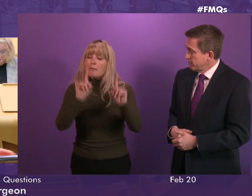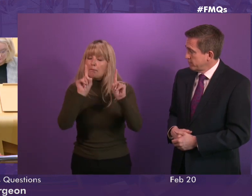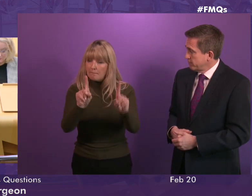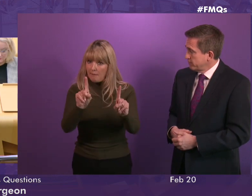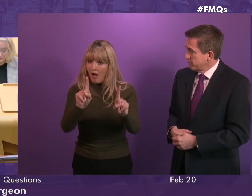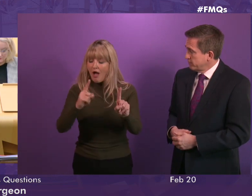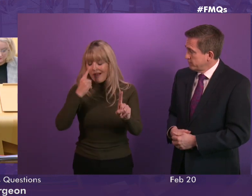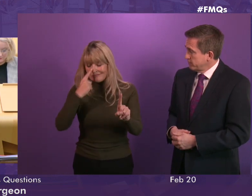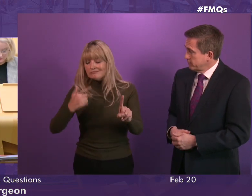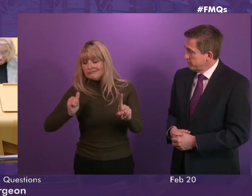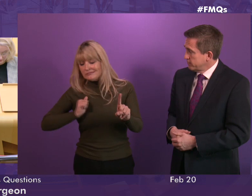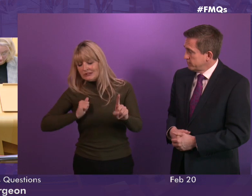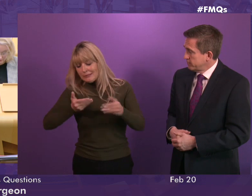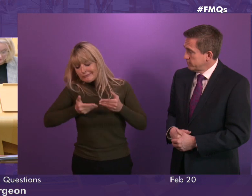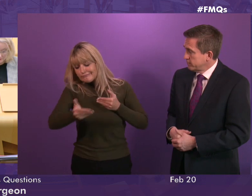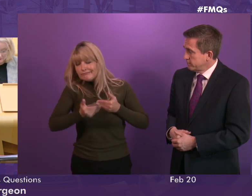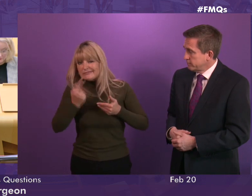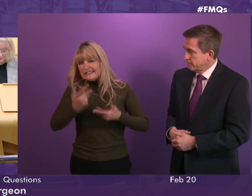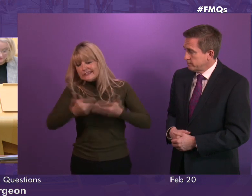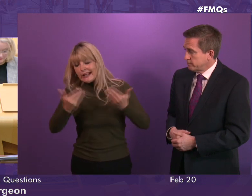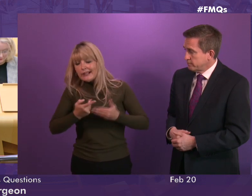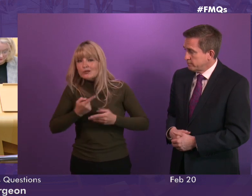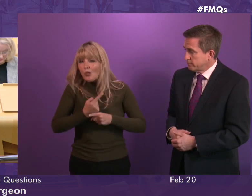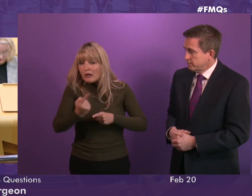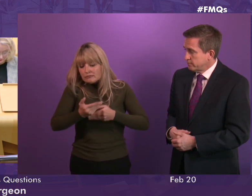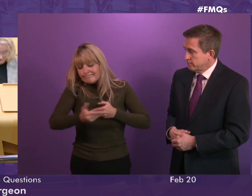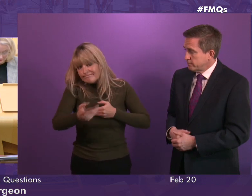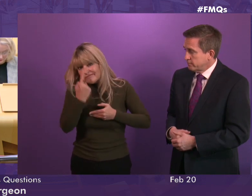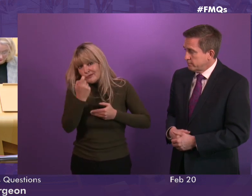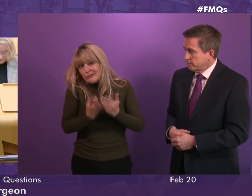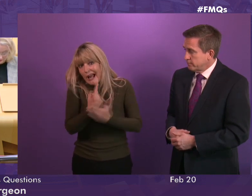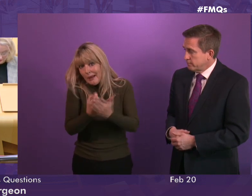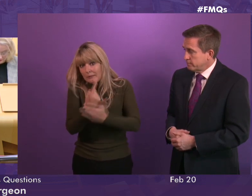will change in the days and weeks ahead. Our NHS is well prepared to respond to disease